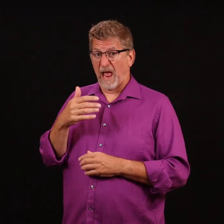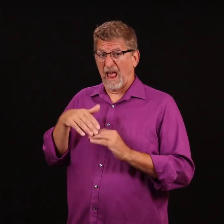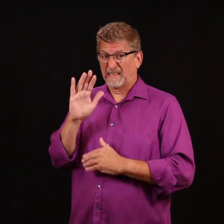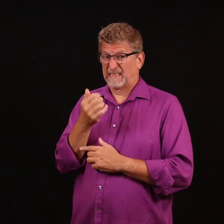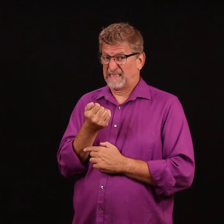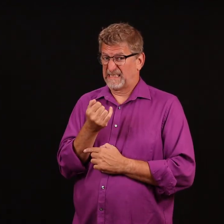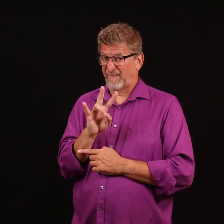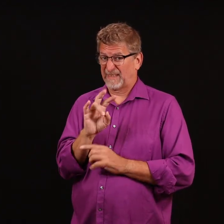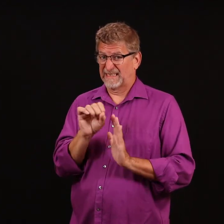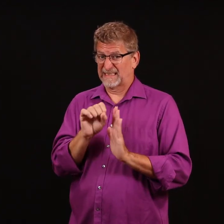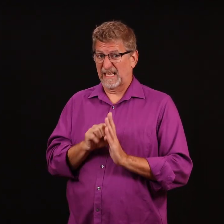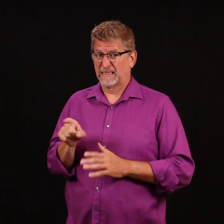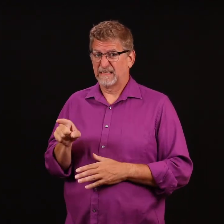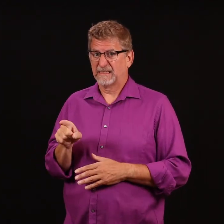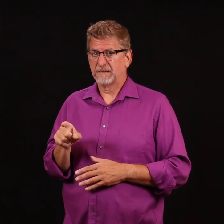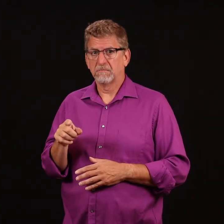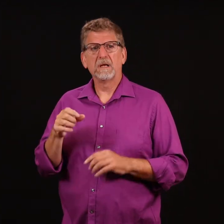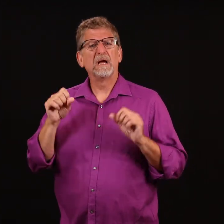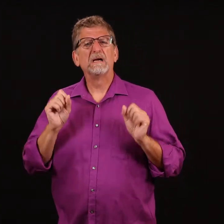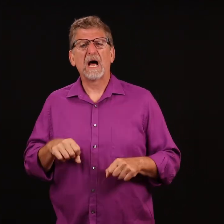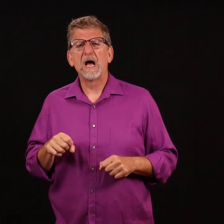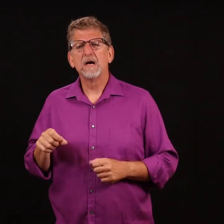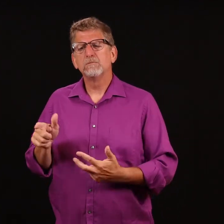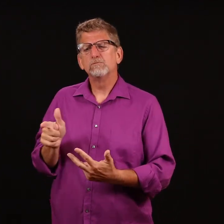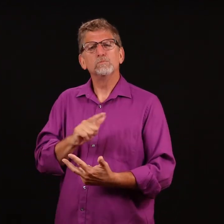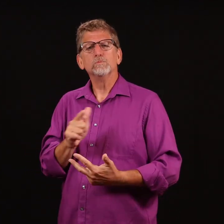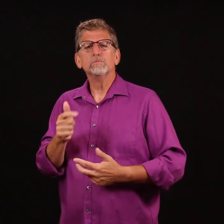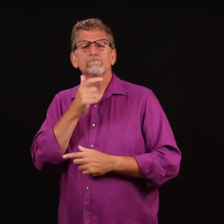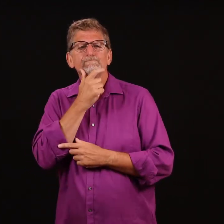17 states allow certain elections to be done